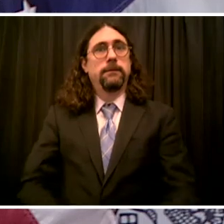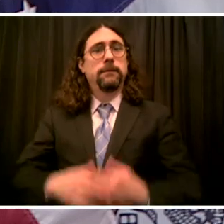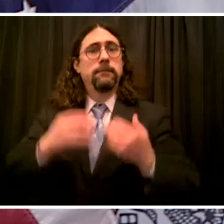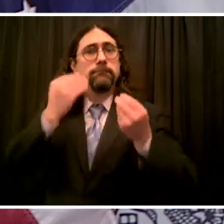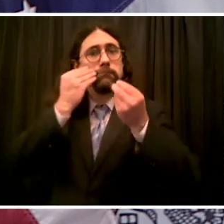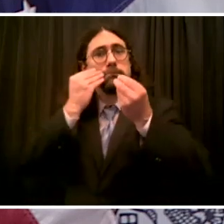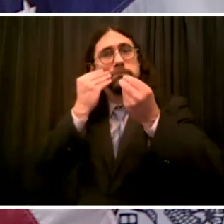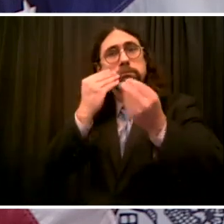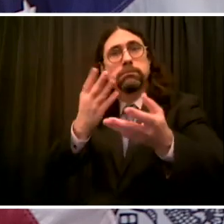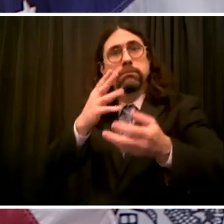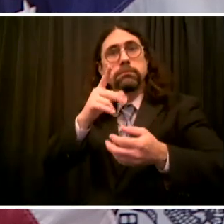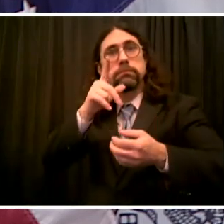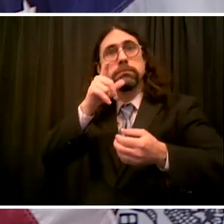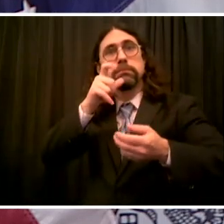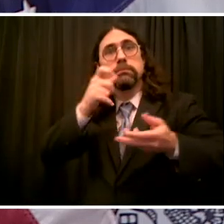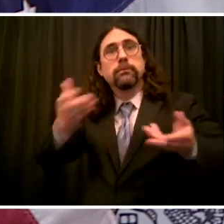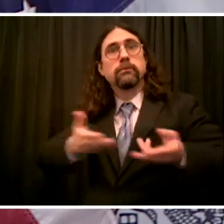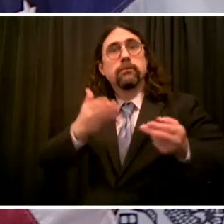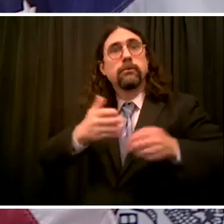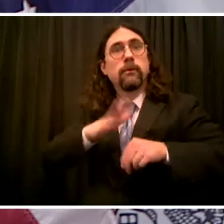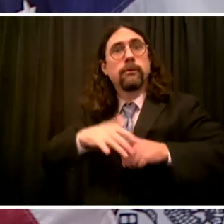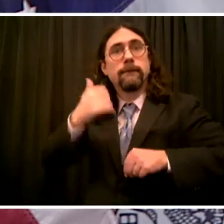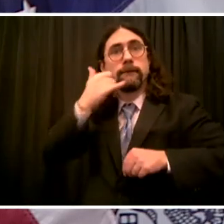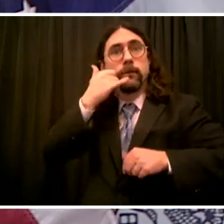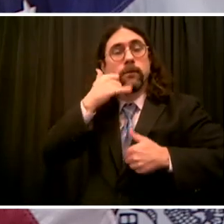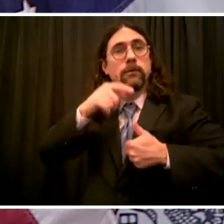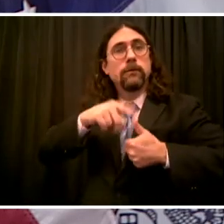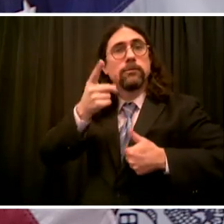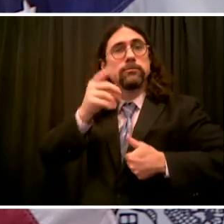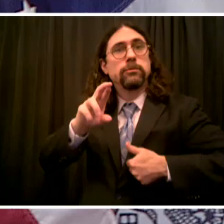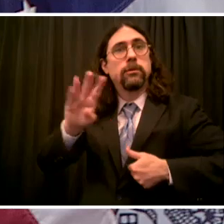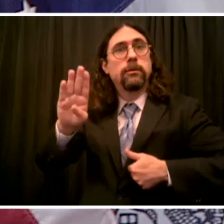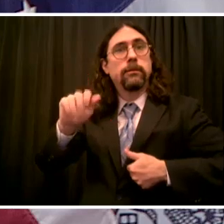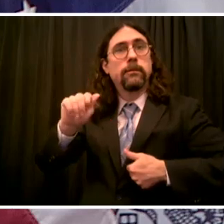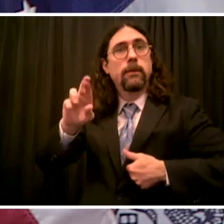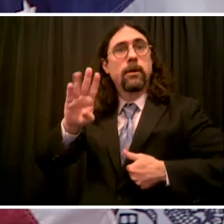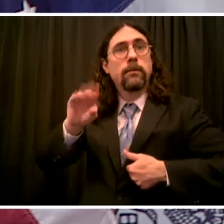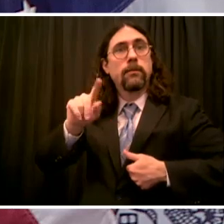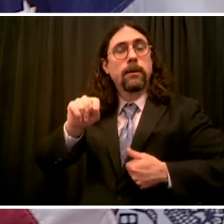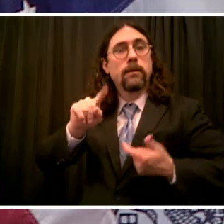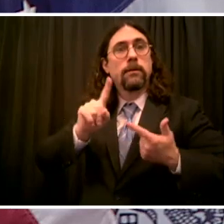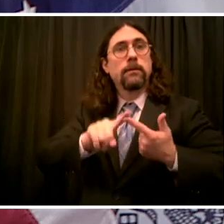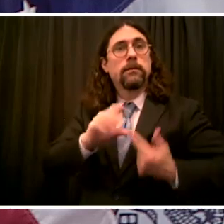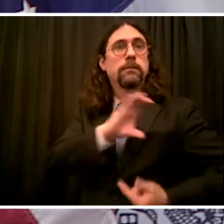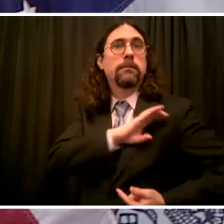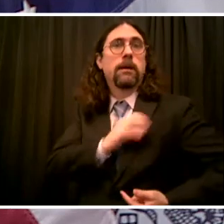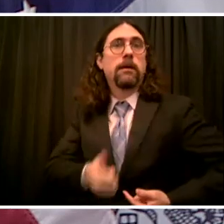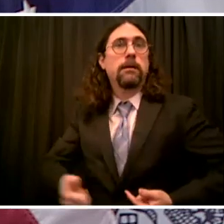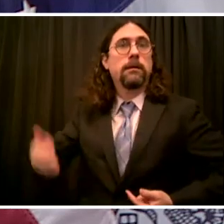JUST A REMINDER WE HAVE POLCEI COMIMSSIONER SHEA, HEALTH COMISMSIONER